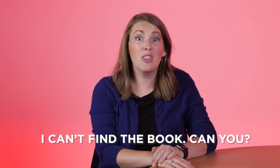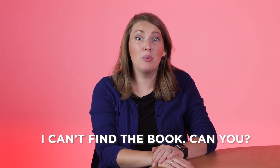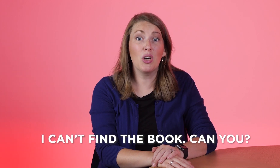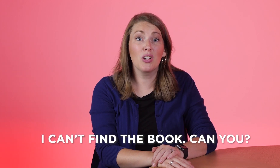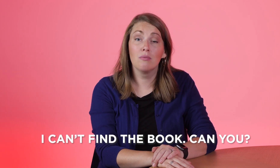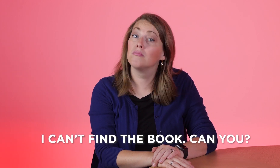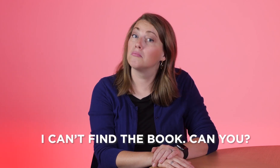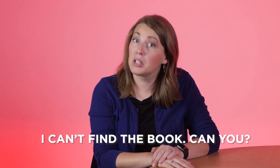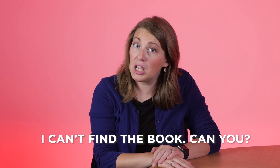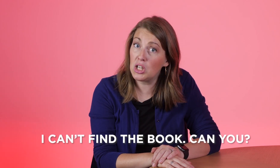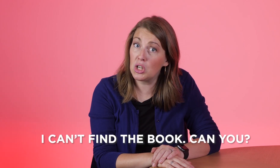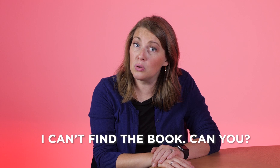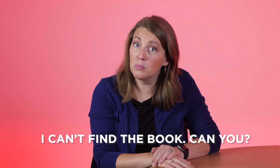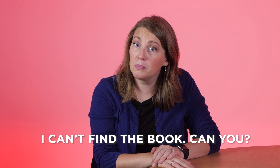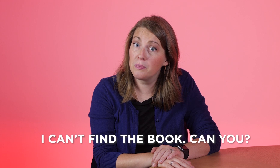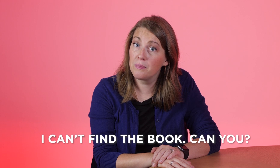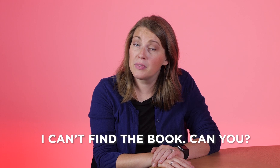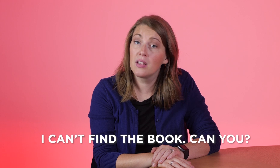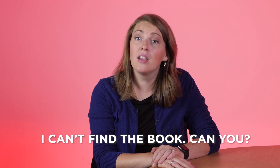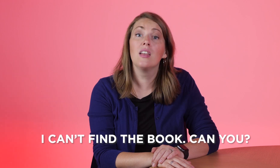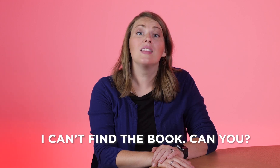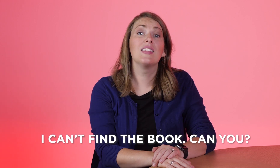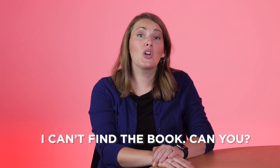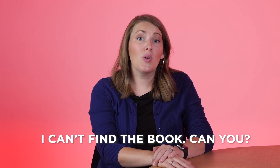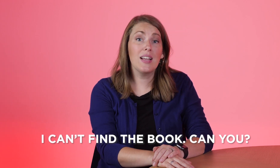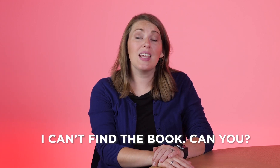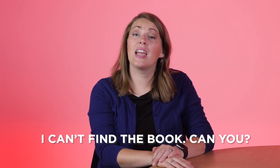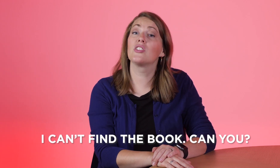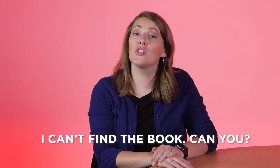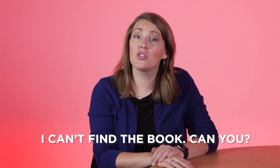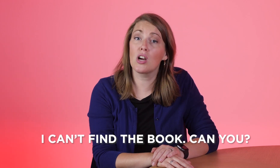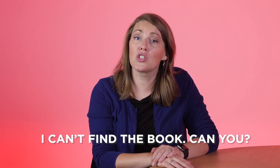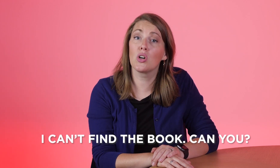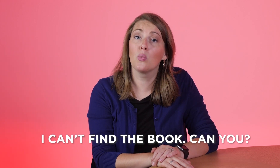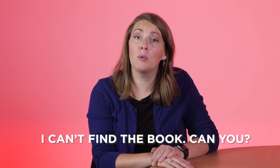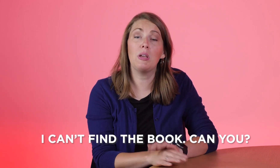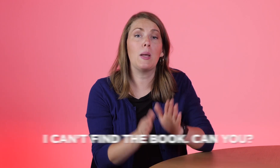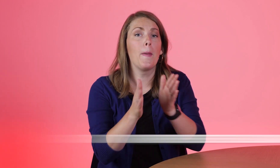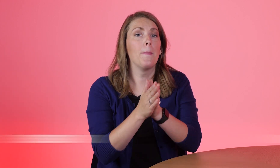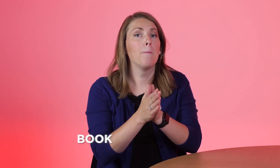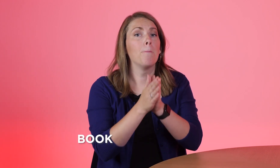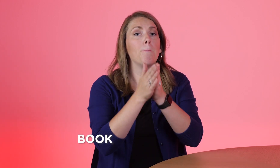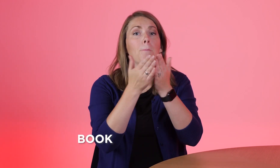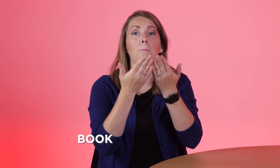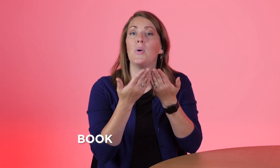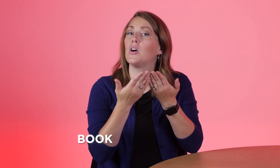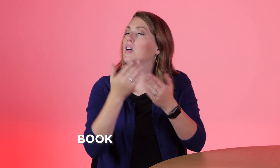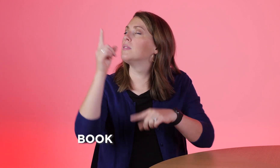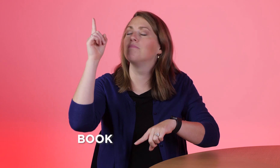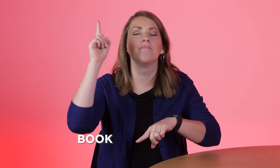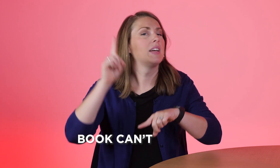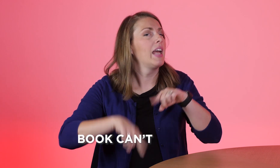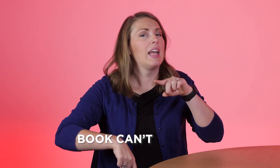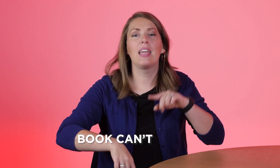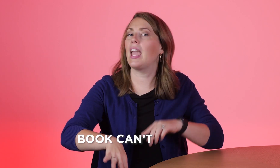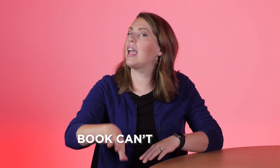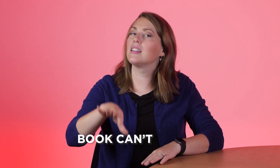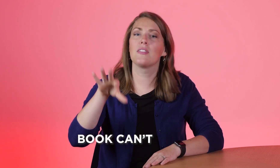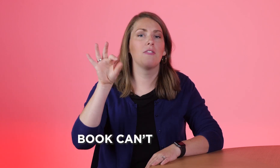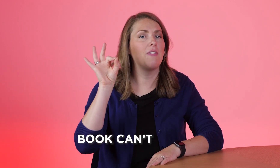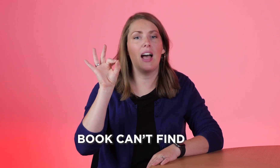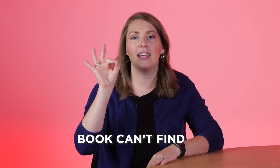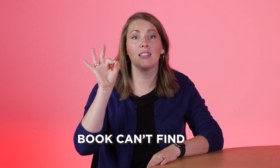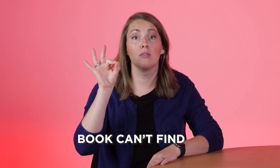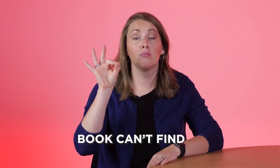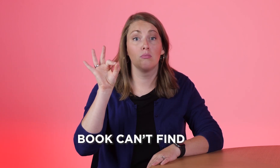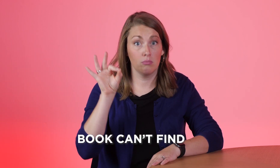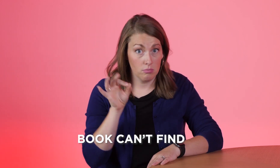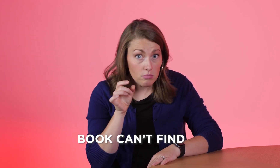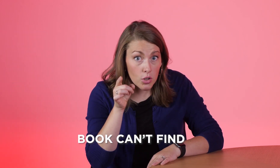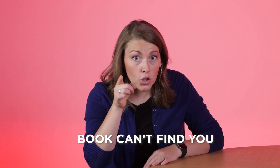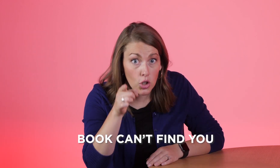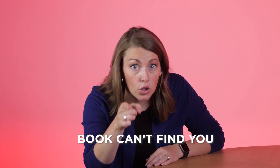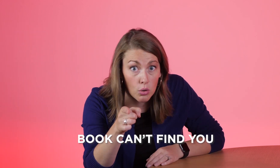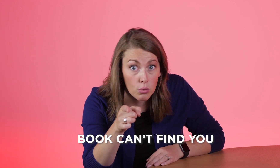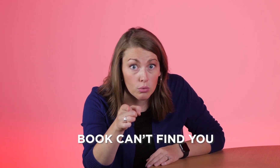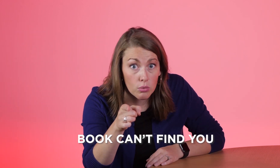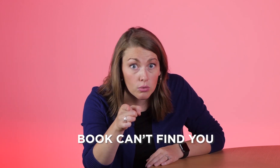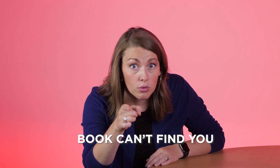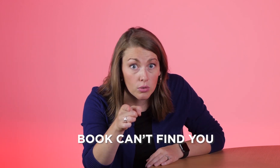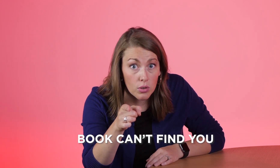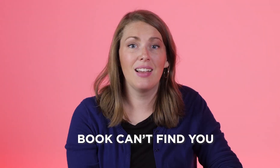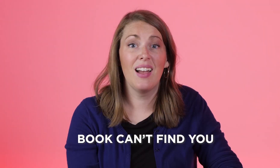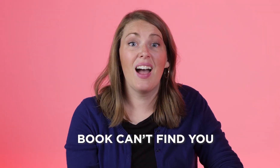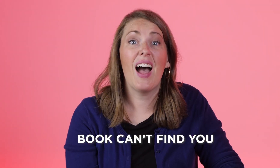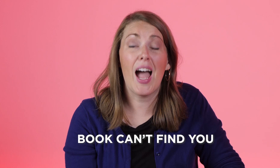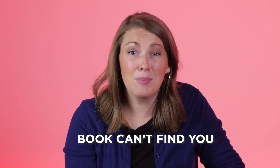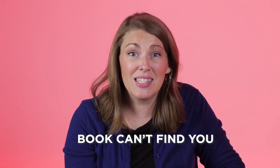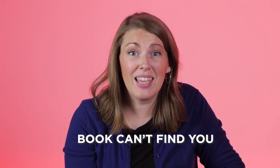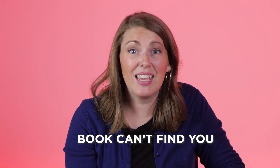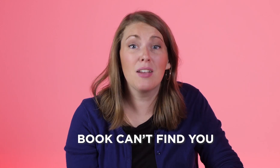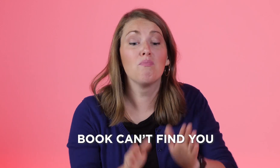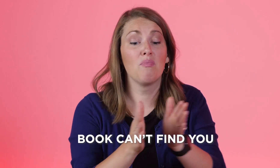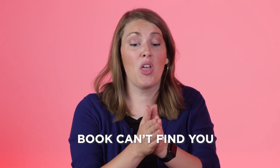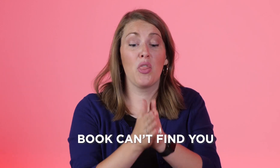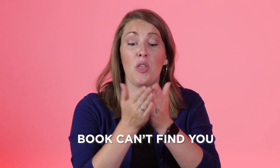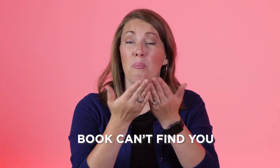find the book can you the correct asl structure would be book can't find you i'm saying the